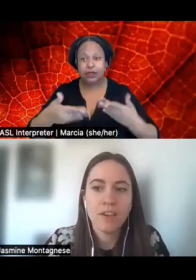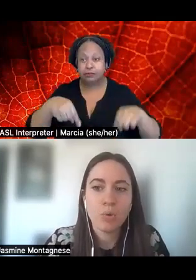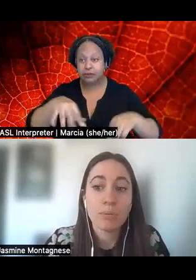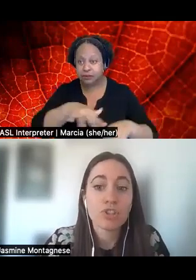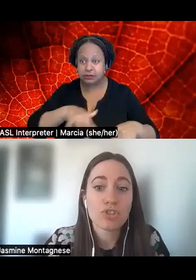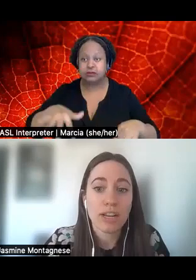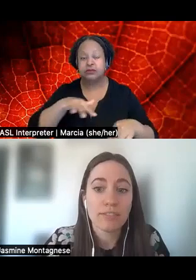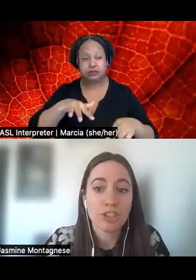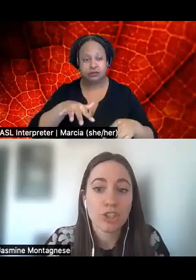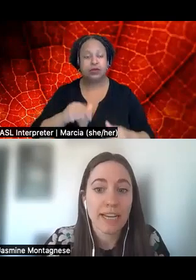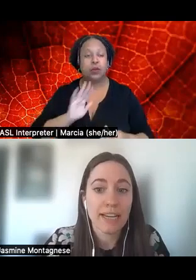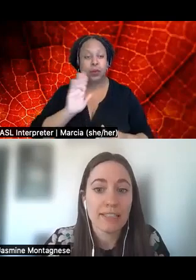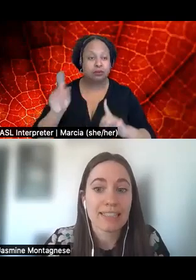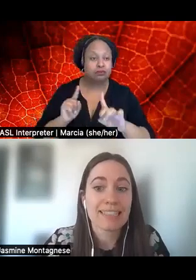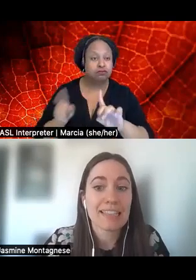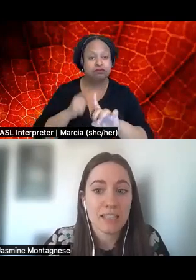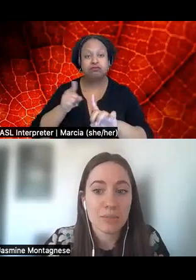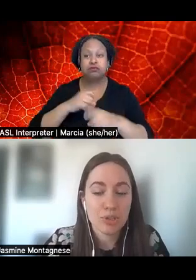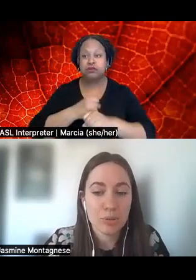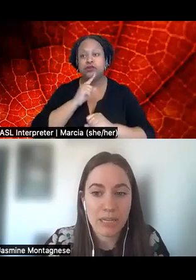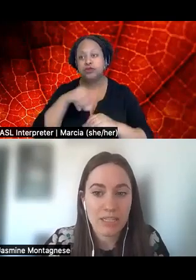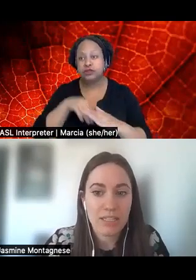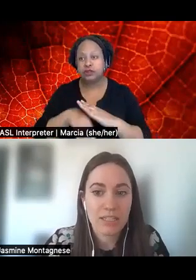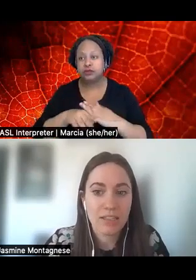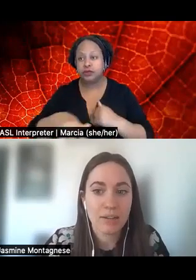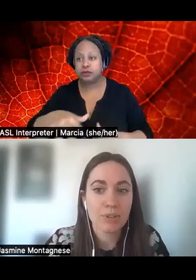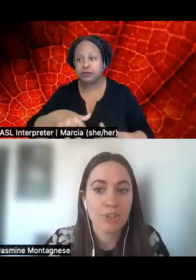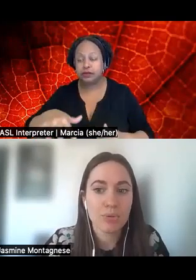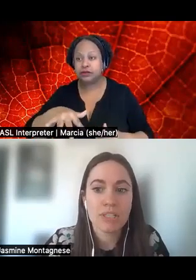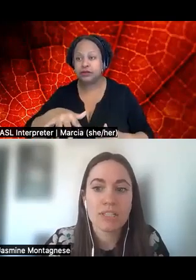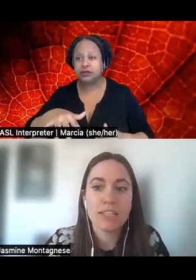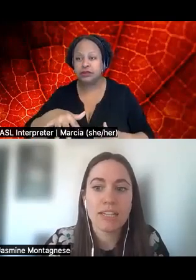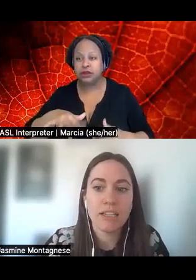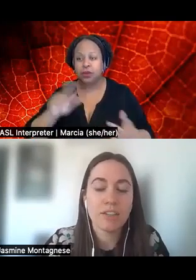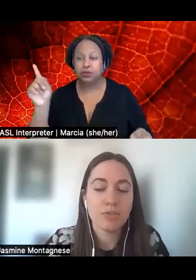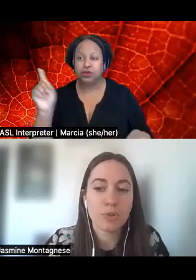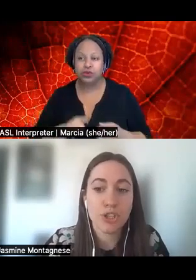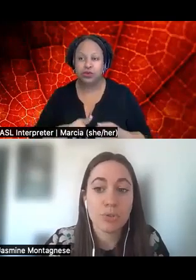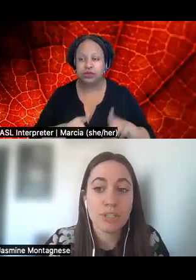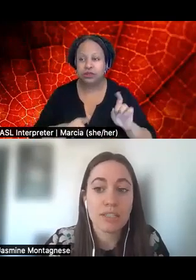We will strive to create an accessible space that reduces the need for you to